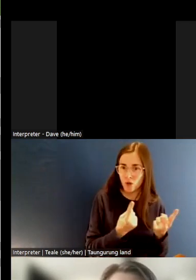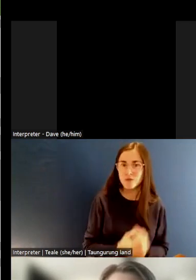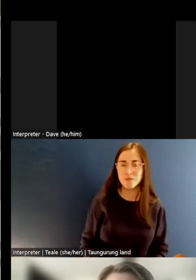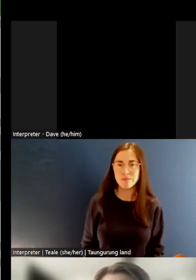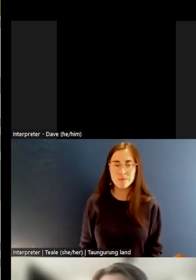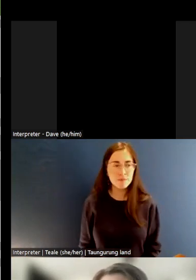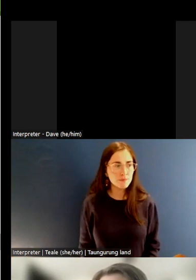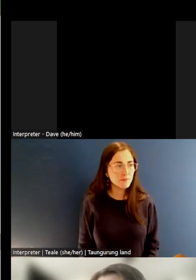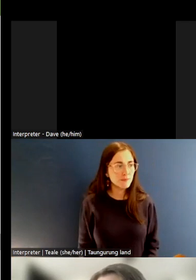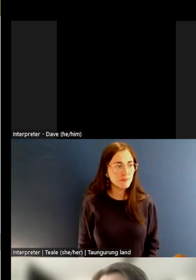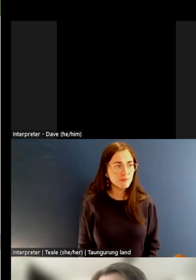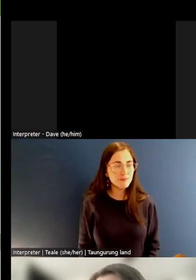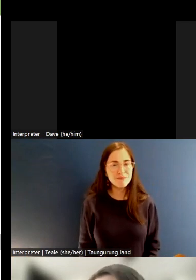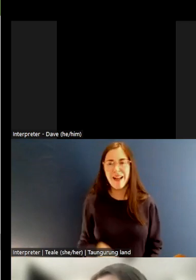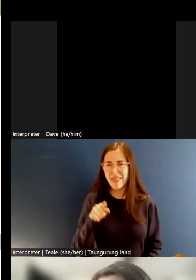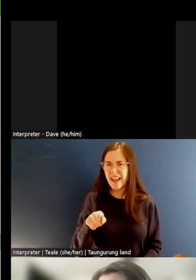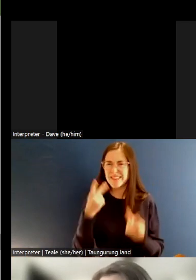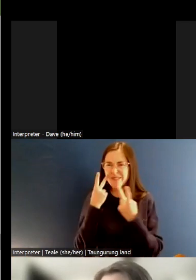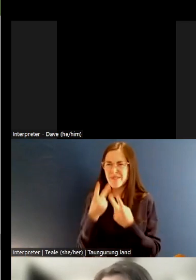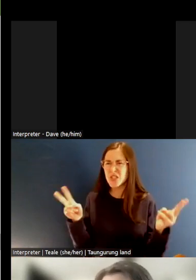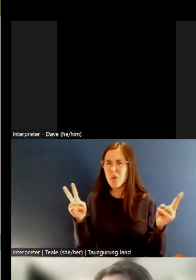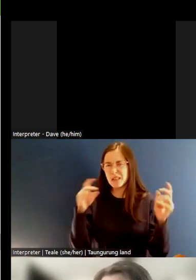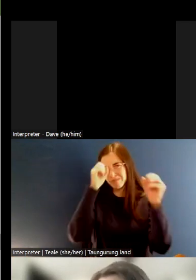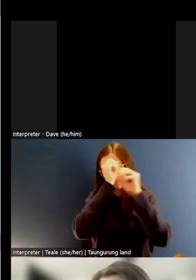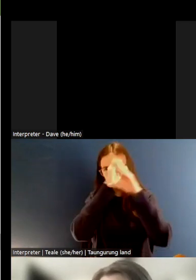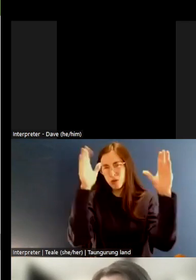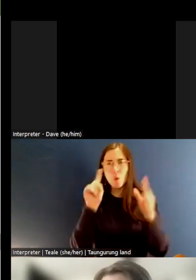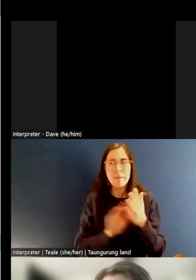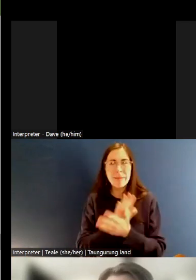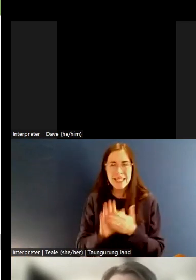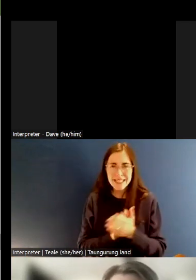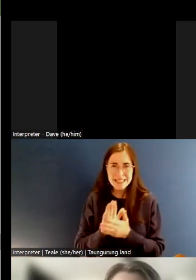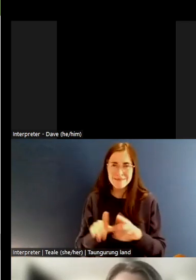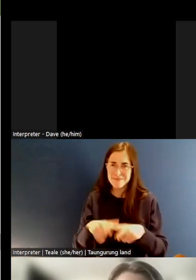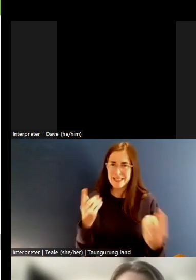And this is just a way to sort of visualise the difference between those tests.